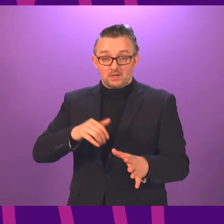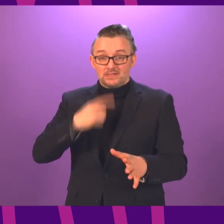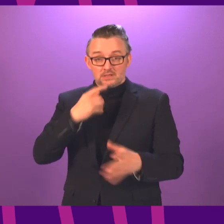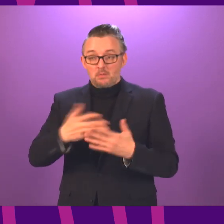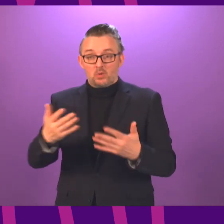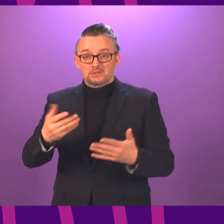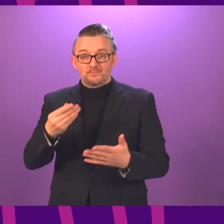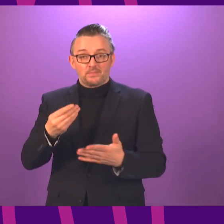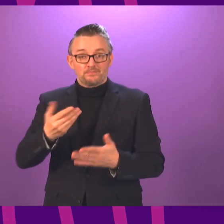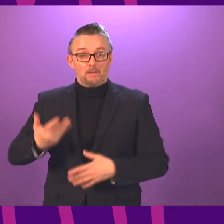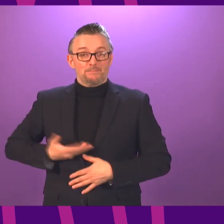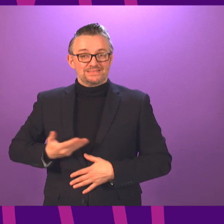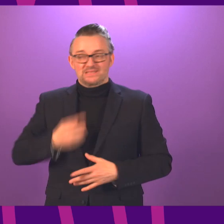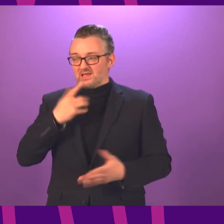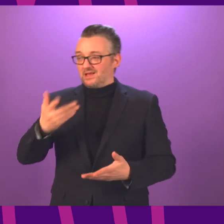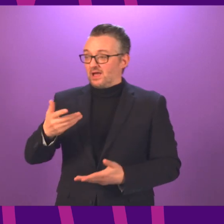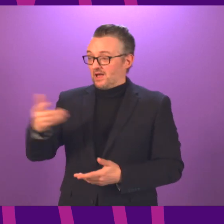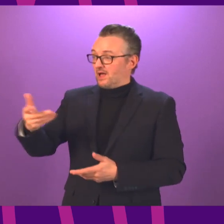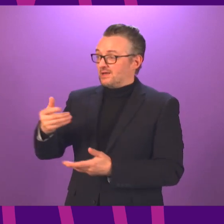the support that we provide, however important it is, is not a substitute for their being able to trade normally.